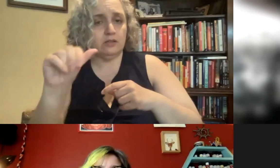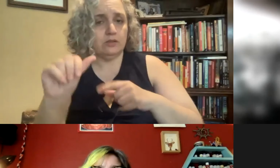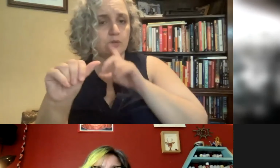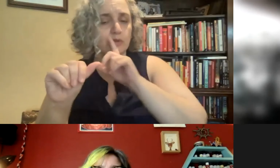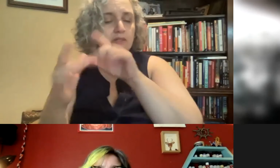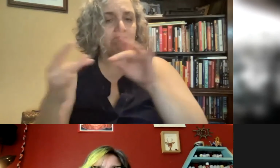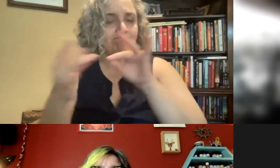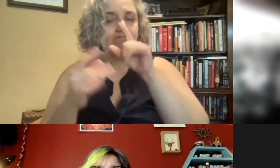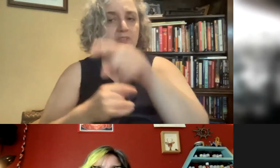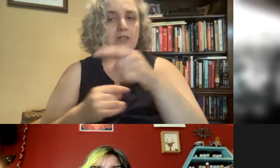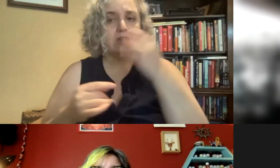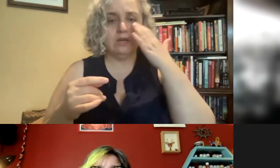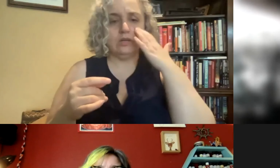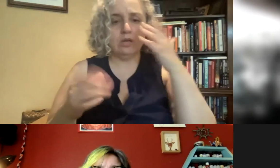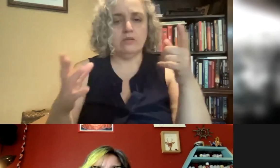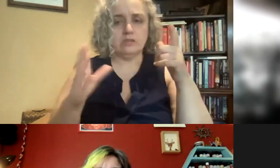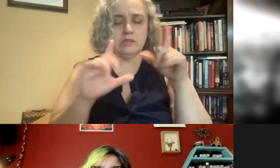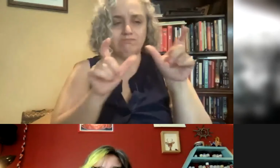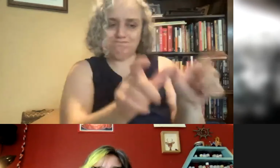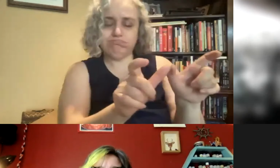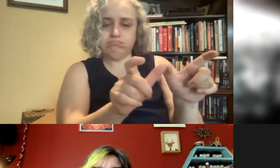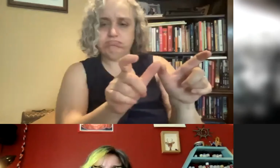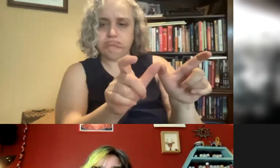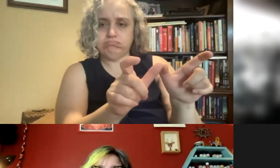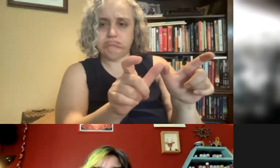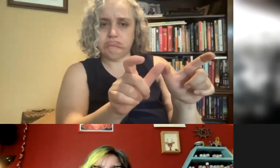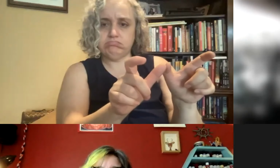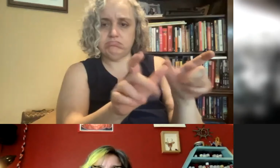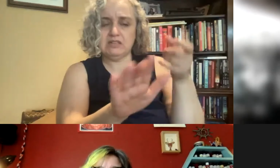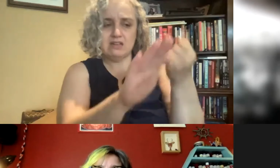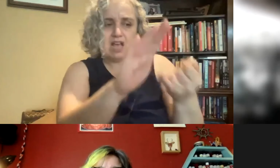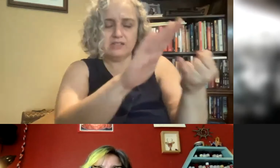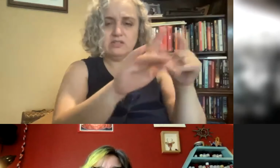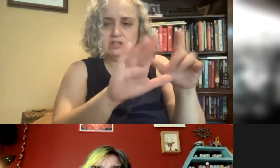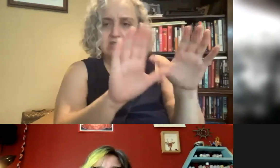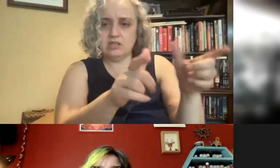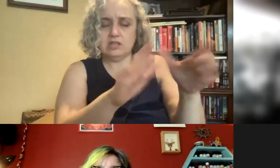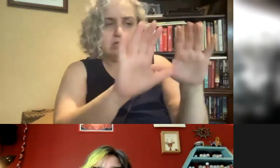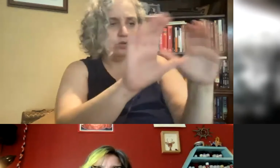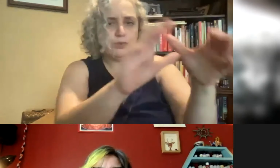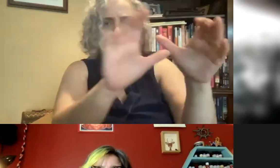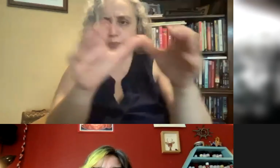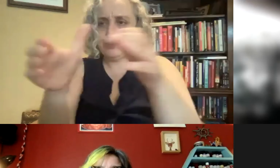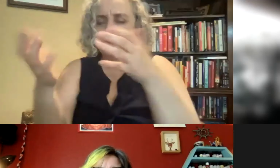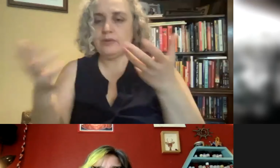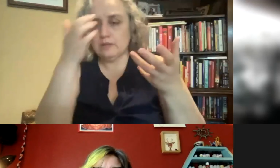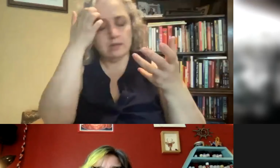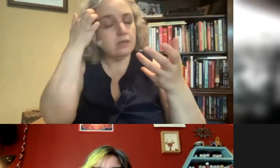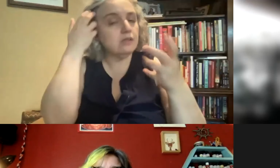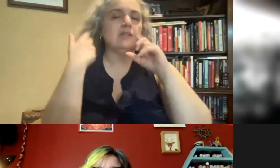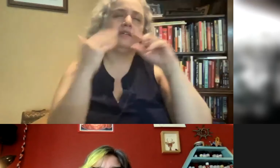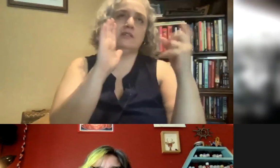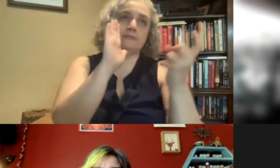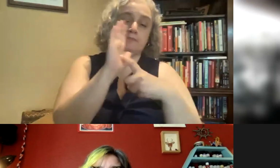is the polarization that's happened. Wendy Chisholm: Yeah. Jutta Treviranus: The one thing that I've been observing and that I'm worried about